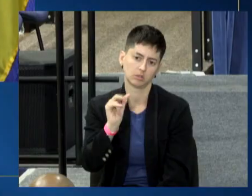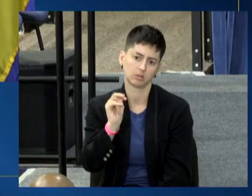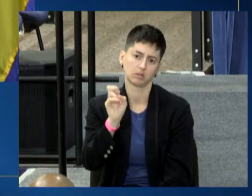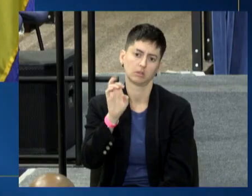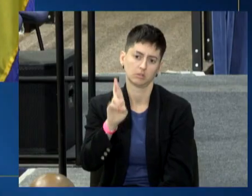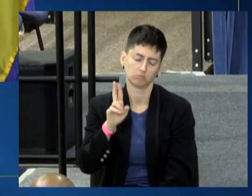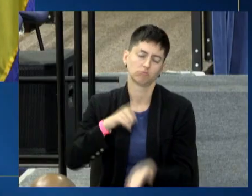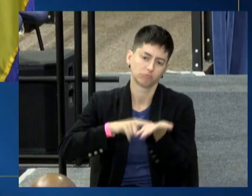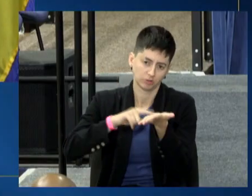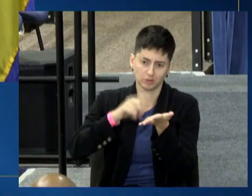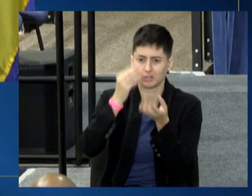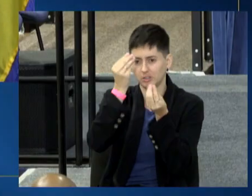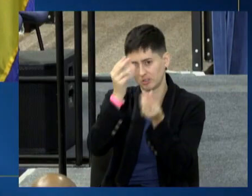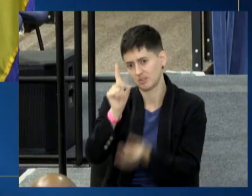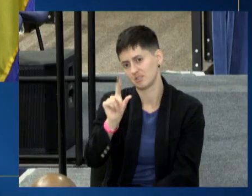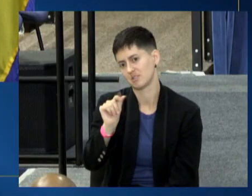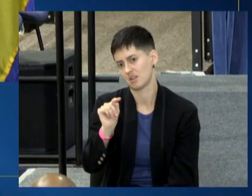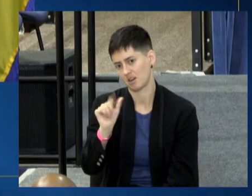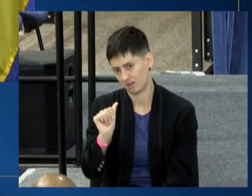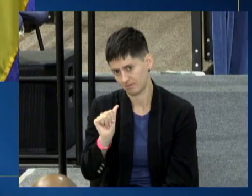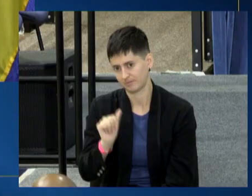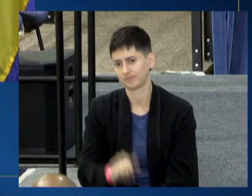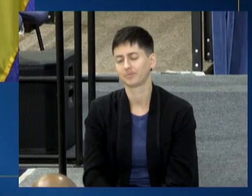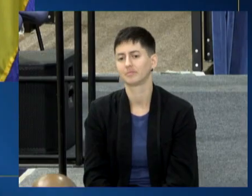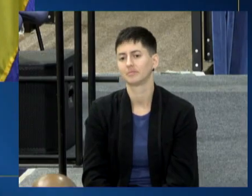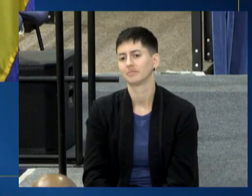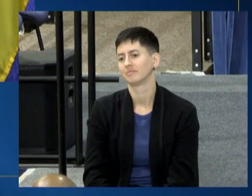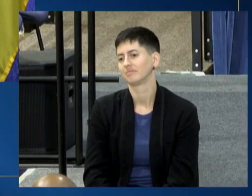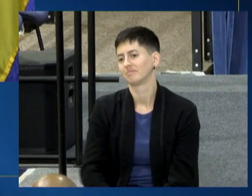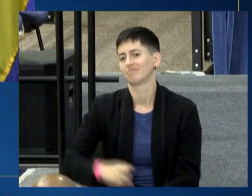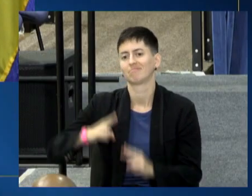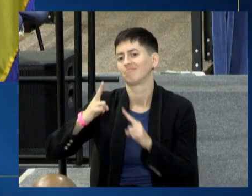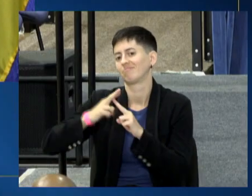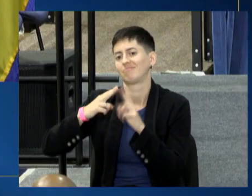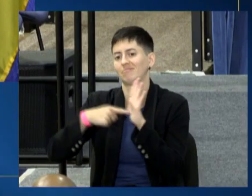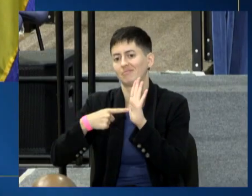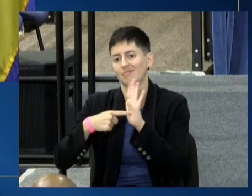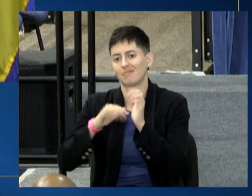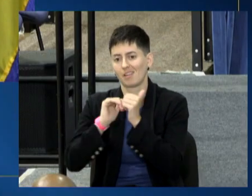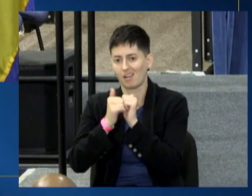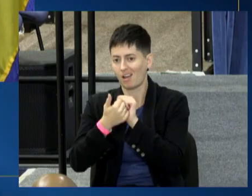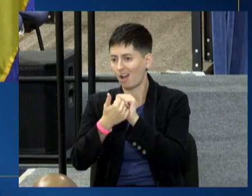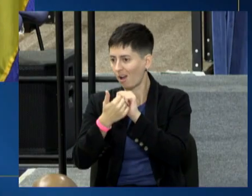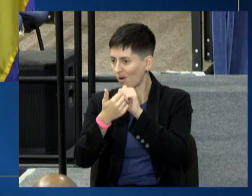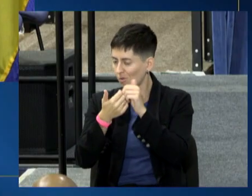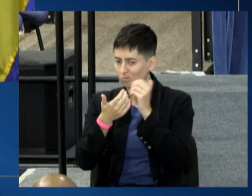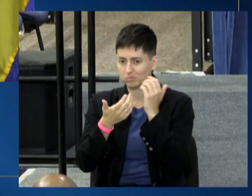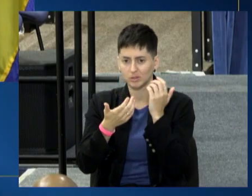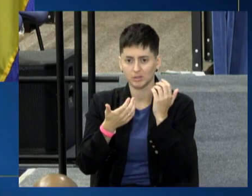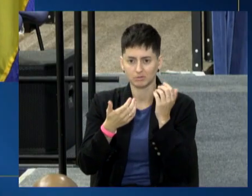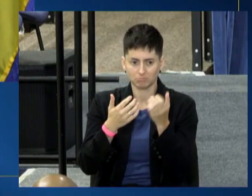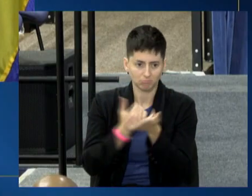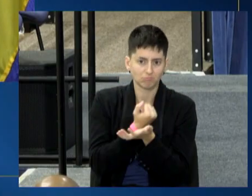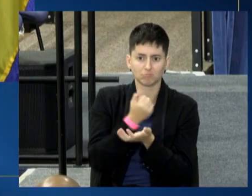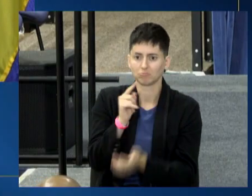driving innovation to deliver progress is the very thing that brings us together today in this room.